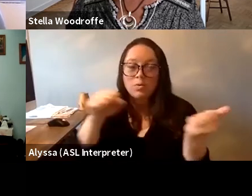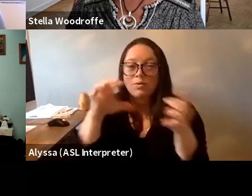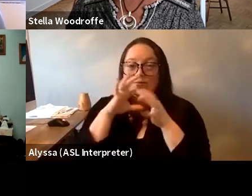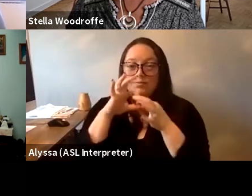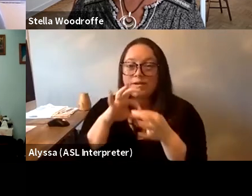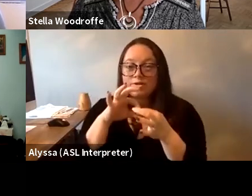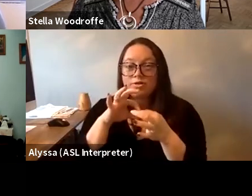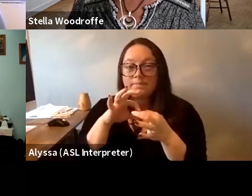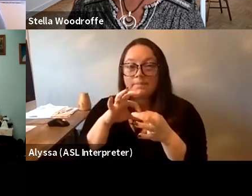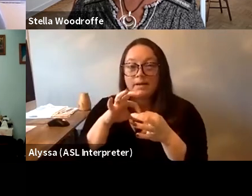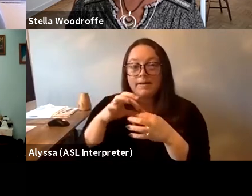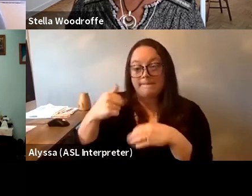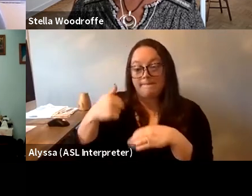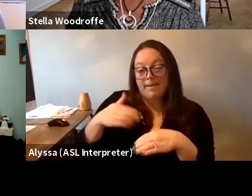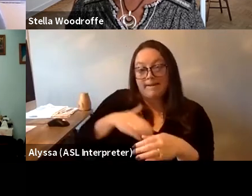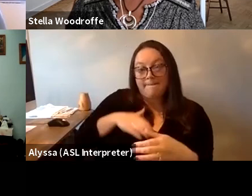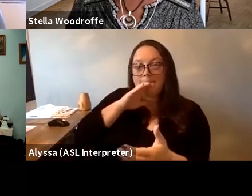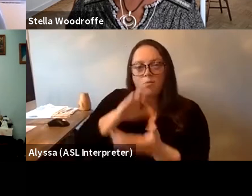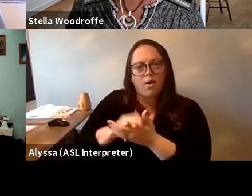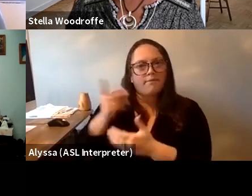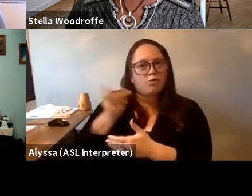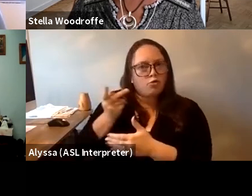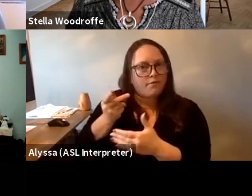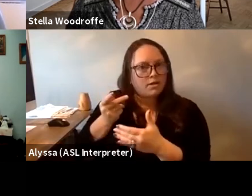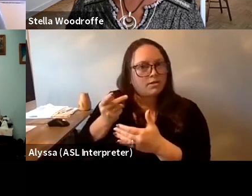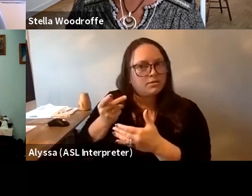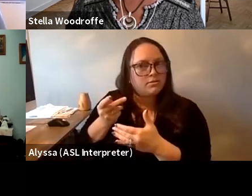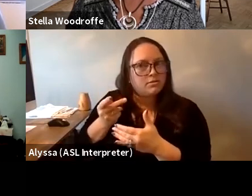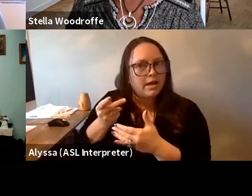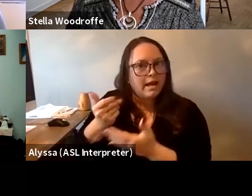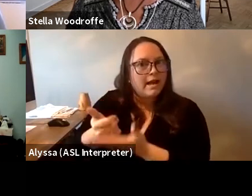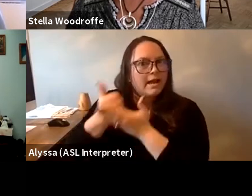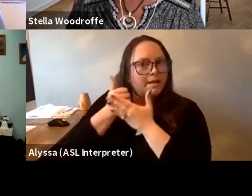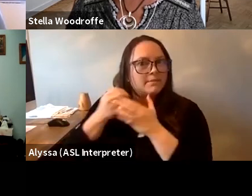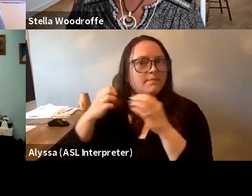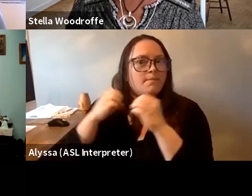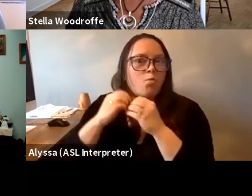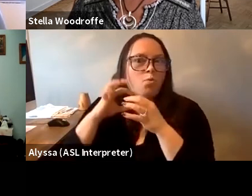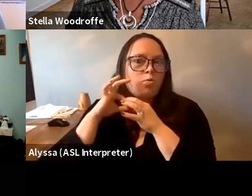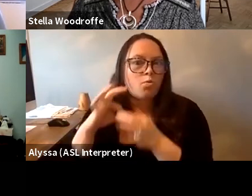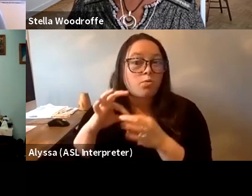closer. But, you know, I've seen people who've been, you know,